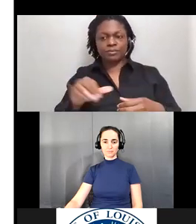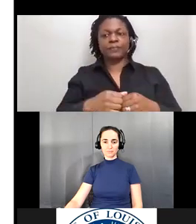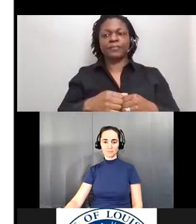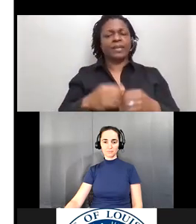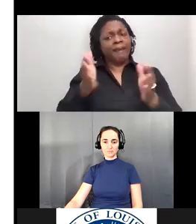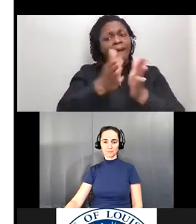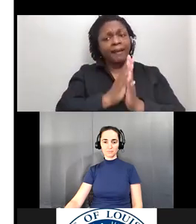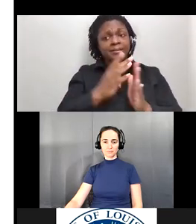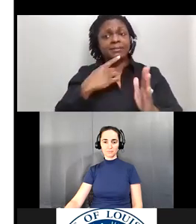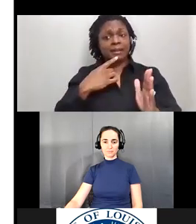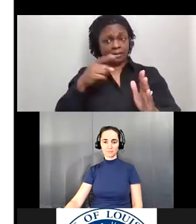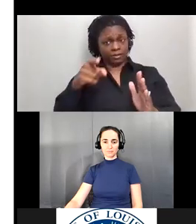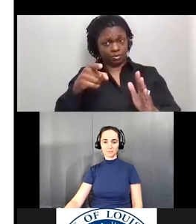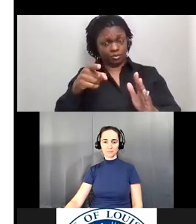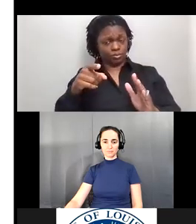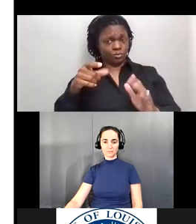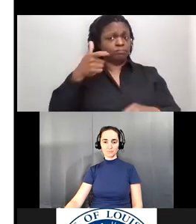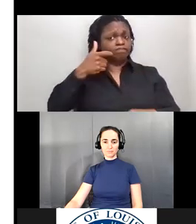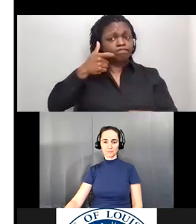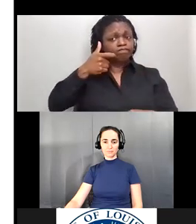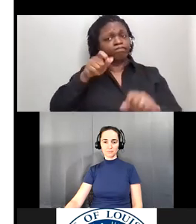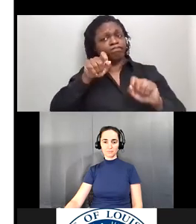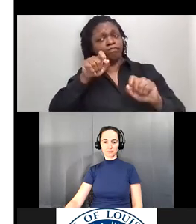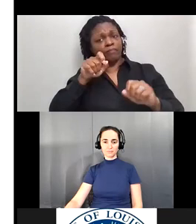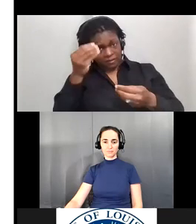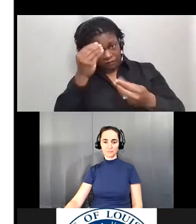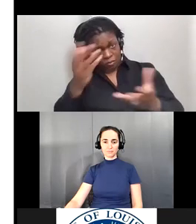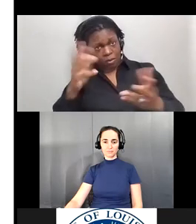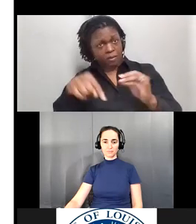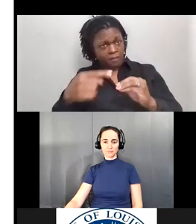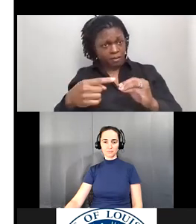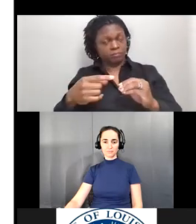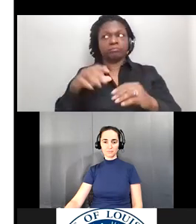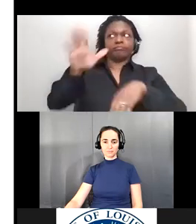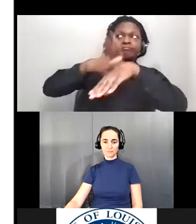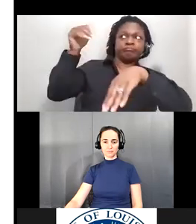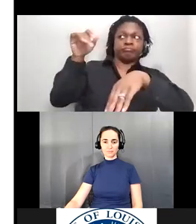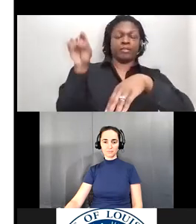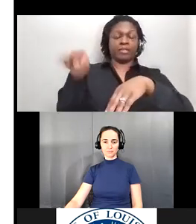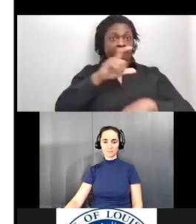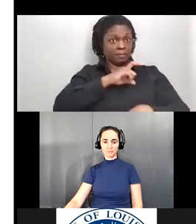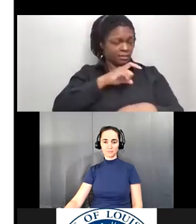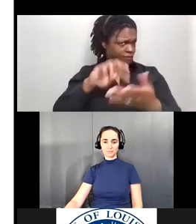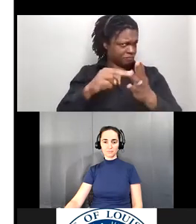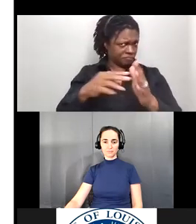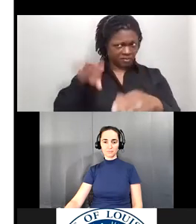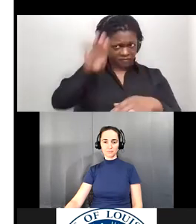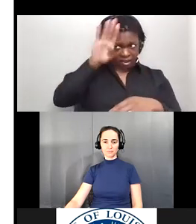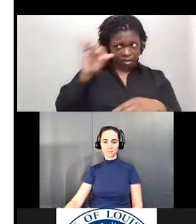dispatch fire service as well and if they say they do. 15:50:11 Well then ask them to make sure that's obviously over on their system but make sure